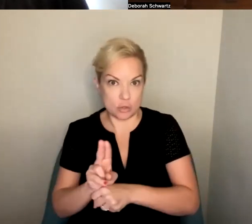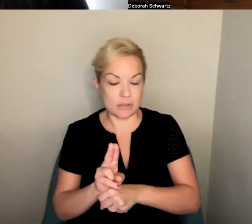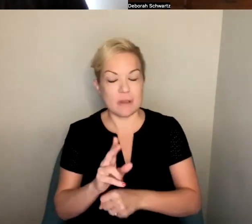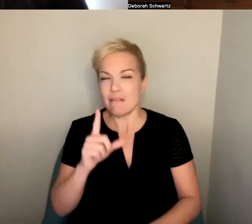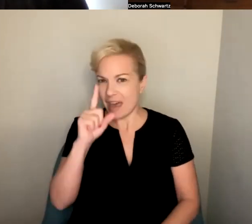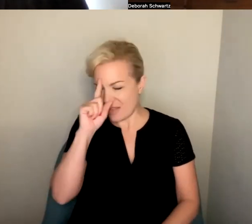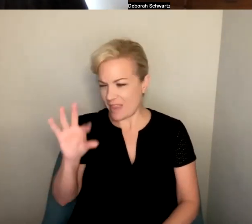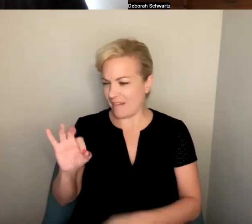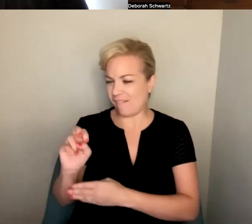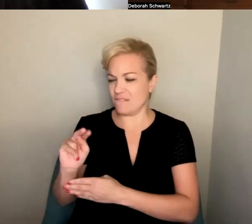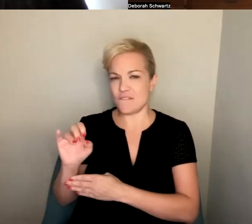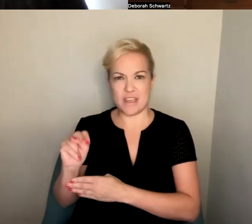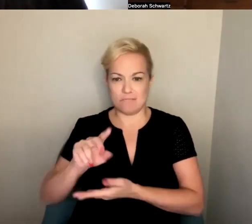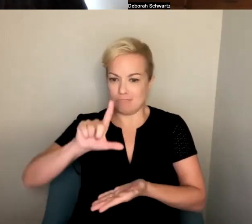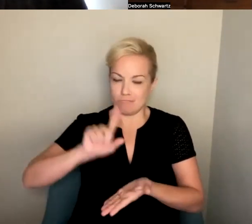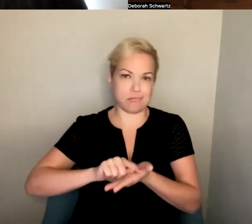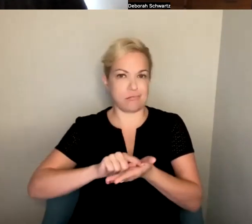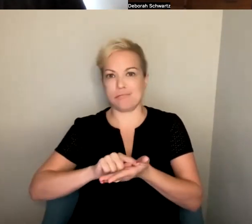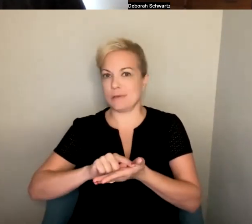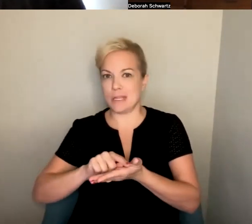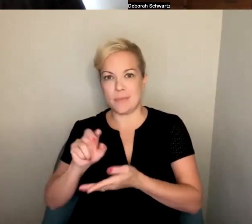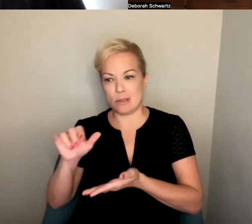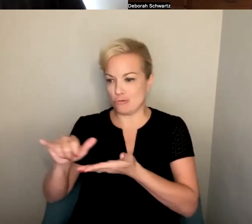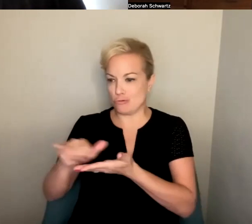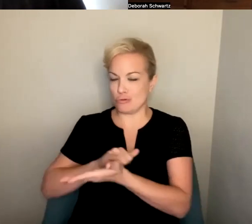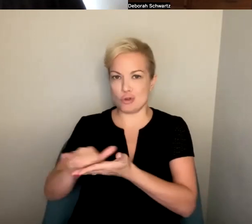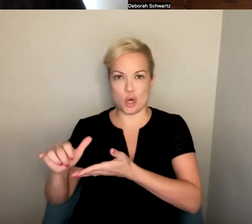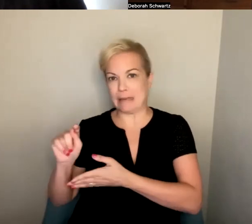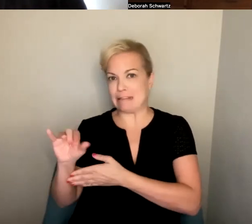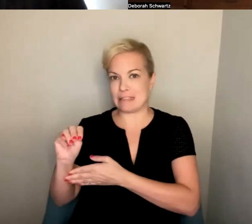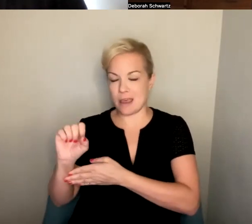took out a full page New York Times ad basically arguing against this that it would limit him and